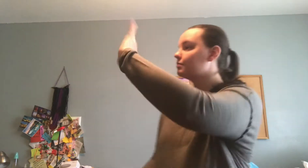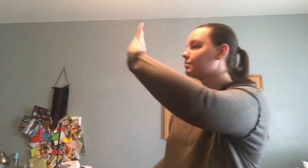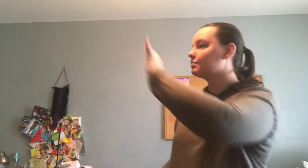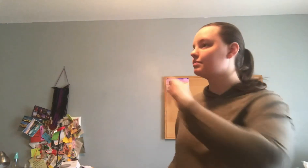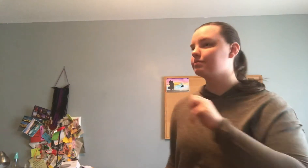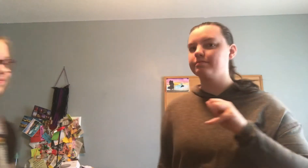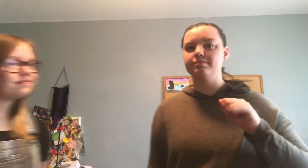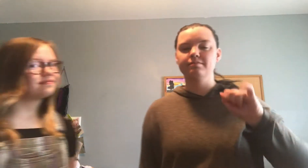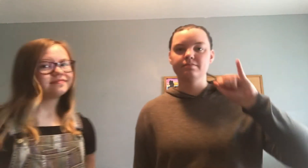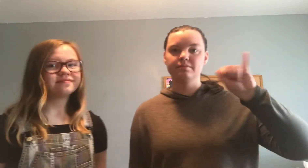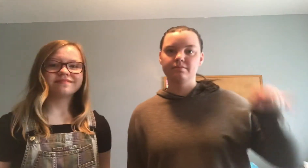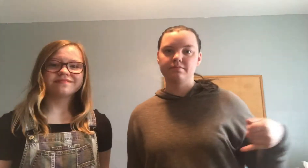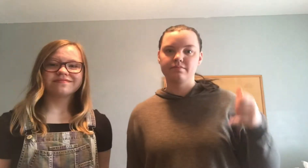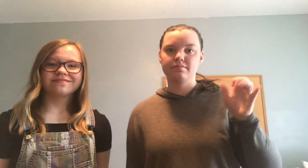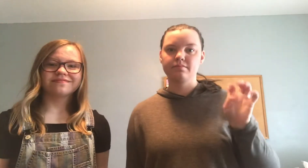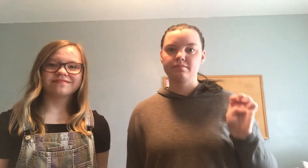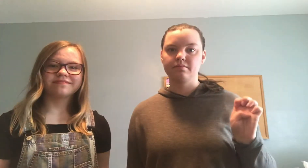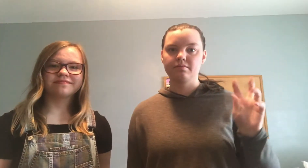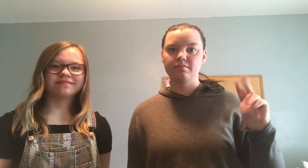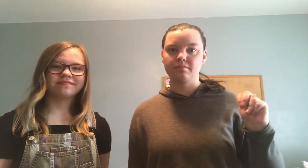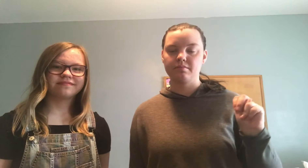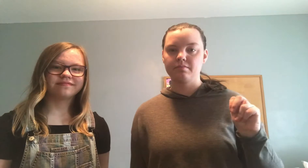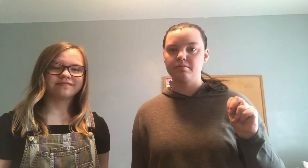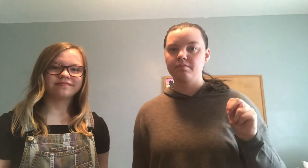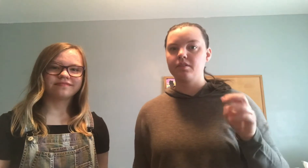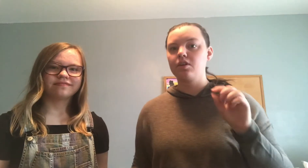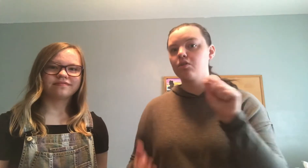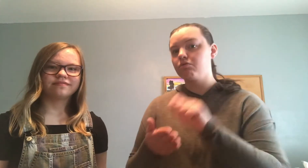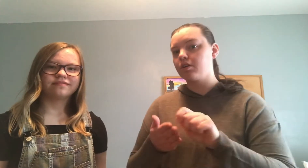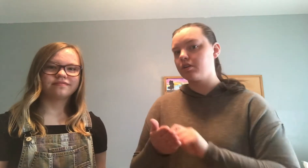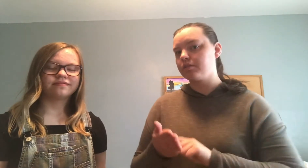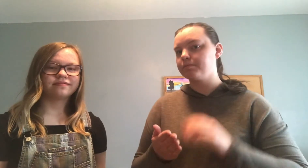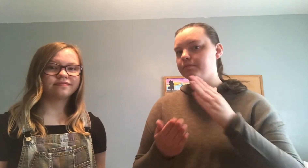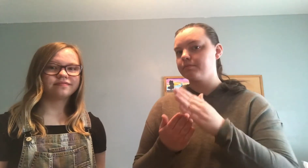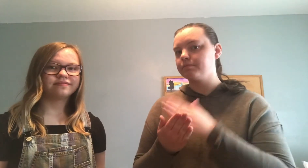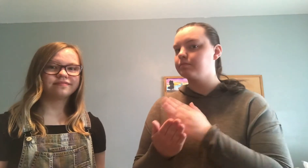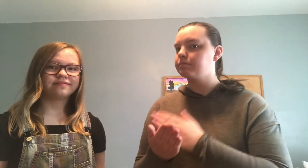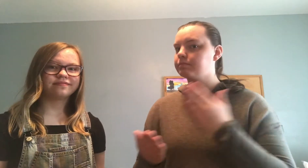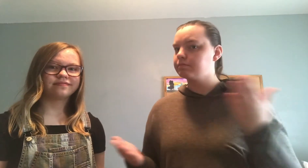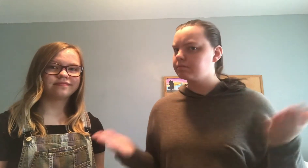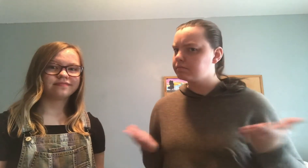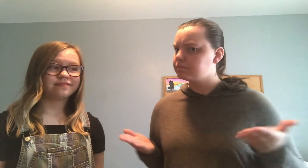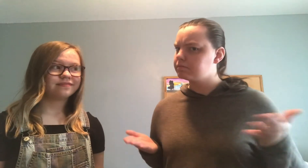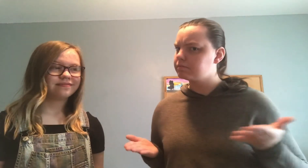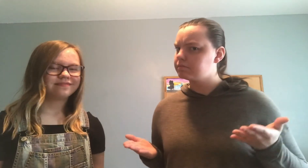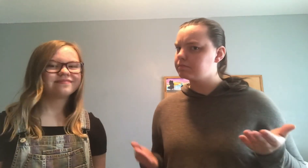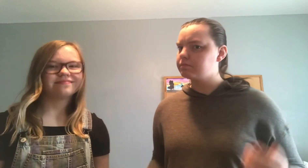Jen, what’s written on the list?